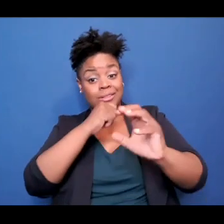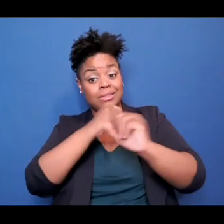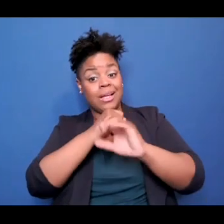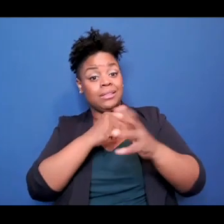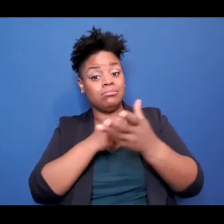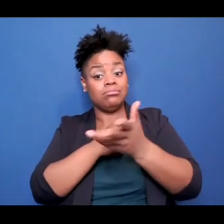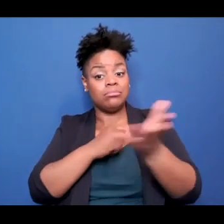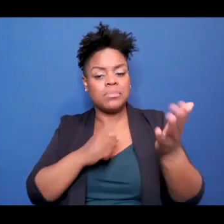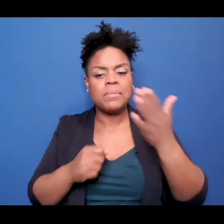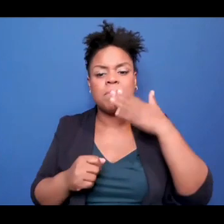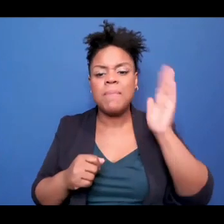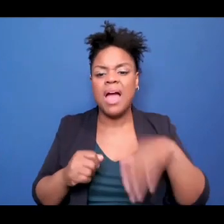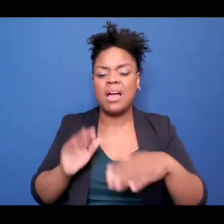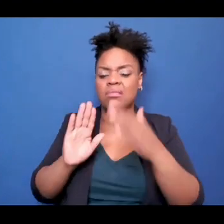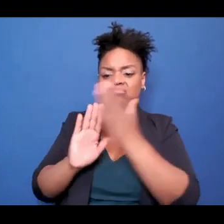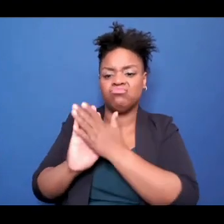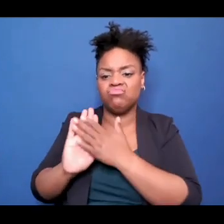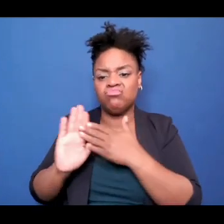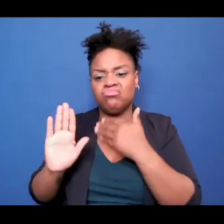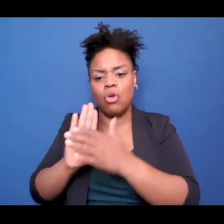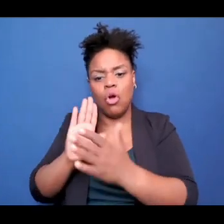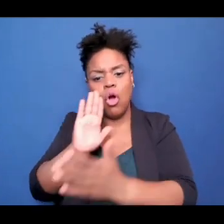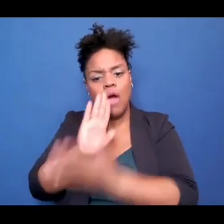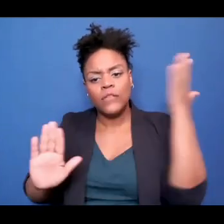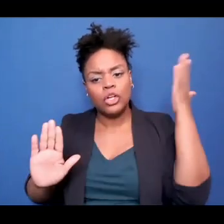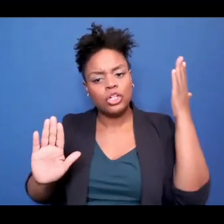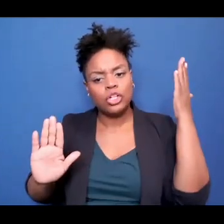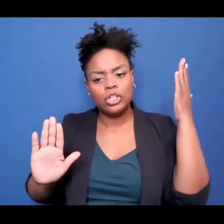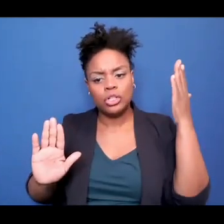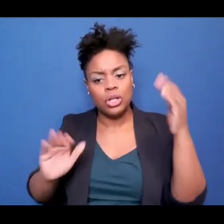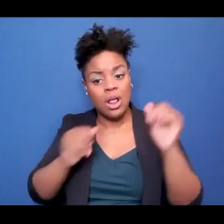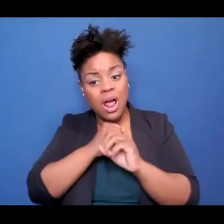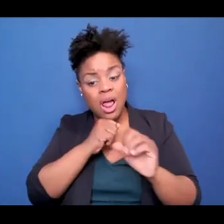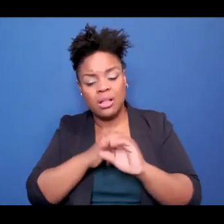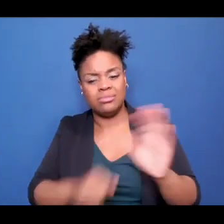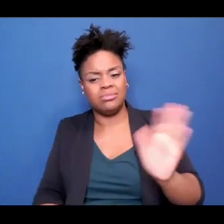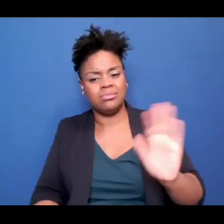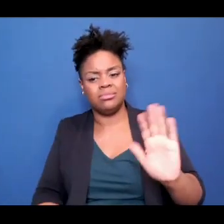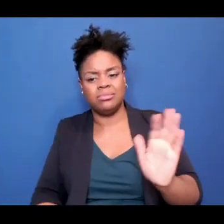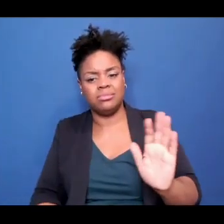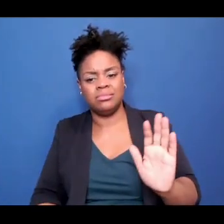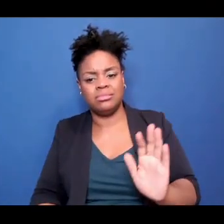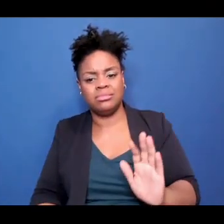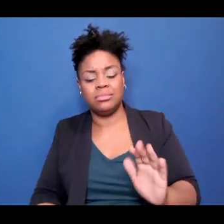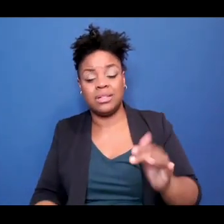WHERE RESIDENTS PAINT OVER ADS, IT WAS A FREQUENTLY USED TACTIC IN THE 1990S AND LED TO OUTDOOR